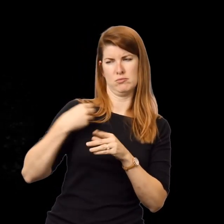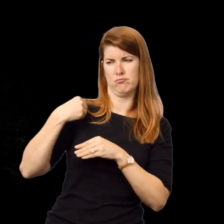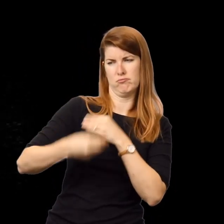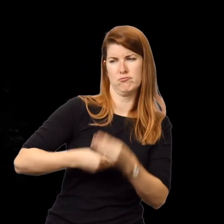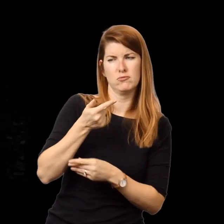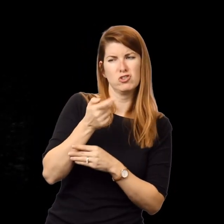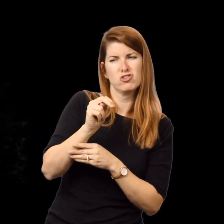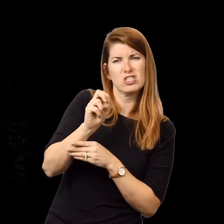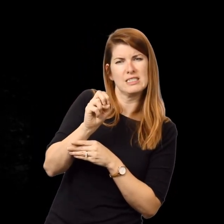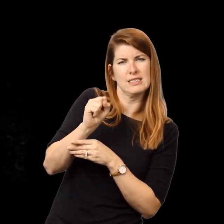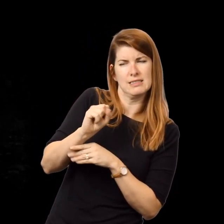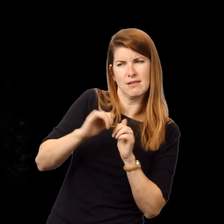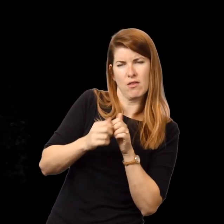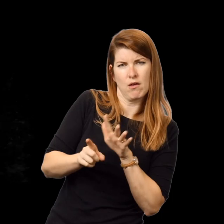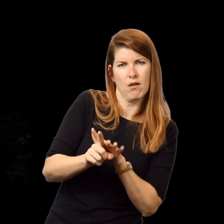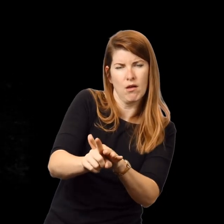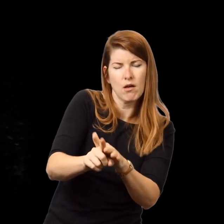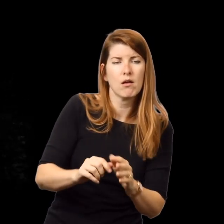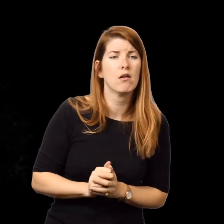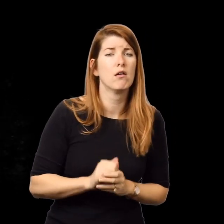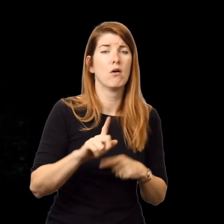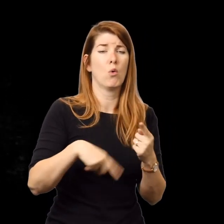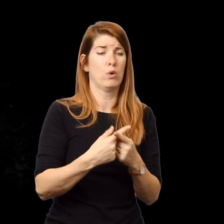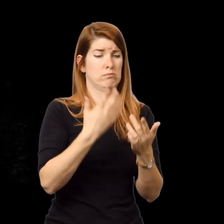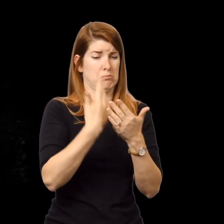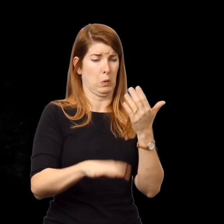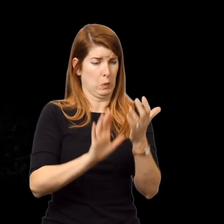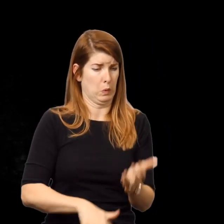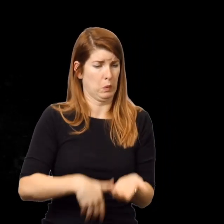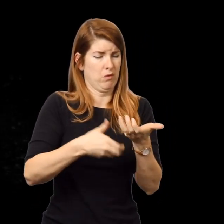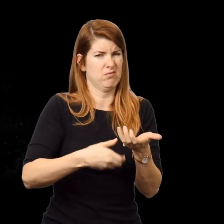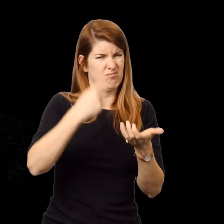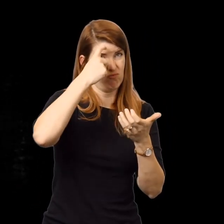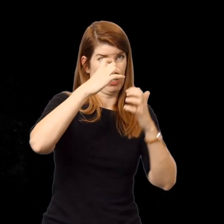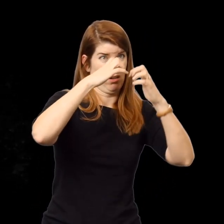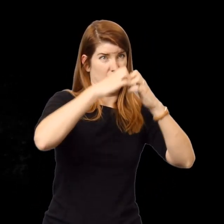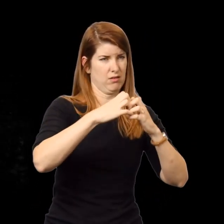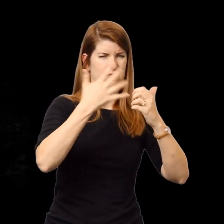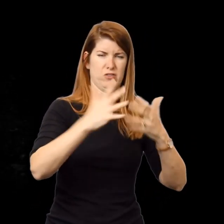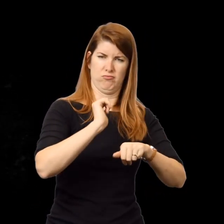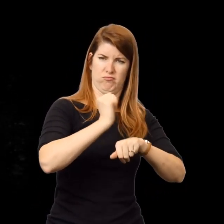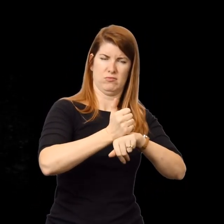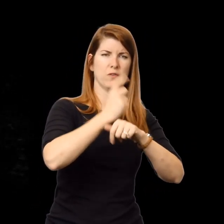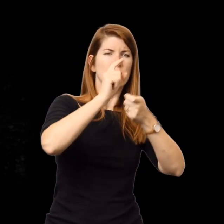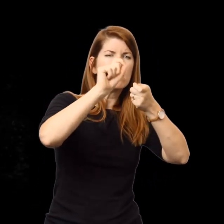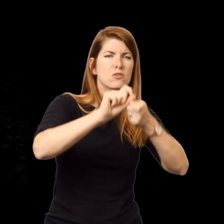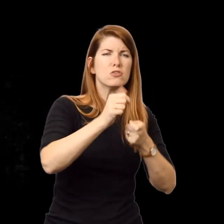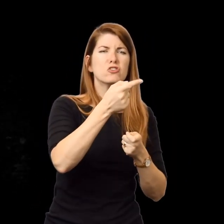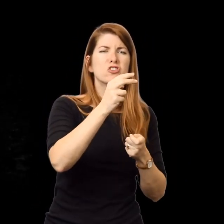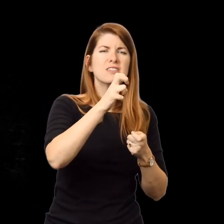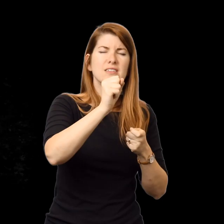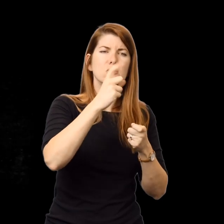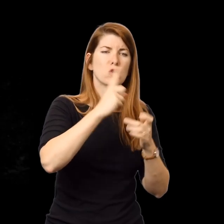So, when we're born, our brain is wired, designed for certain genes to either turn off